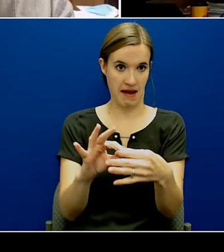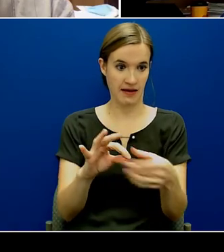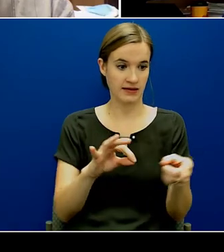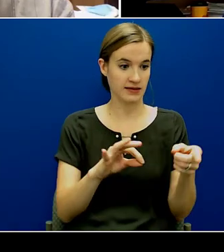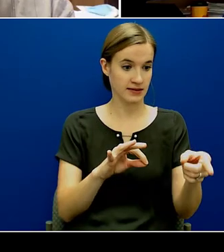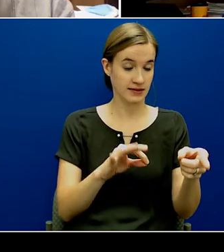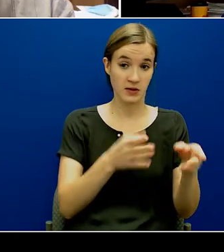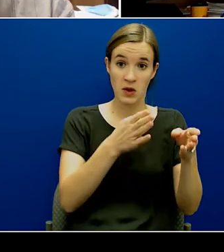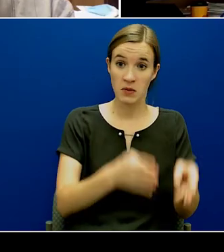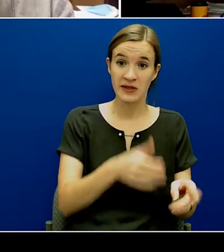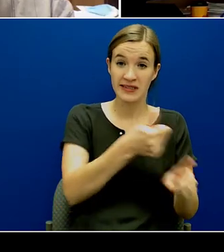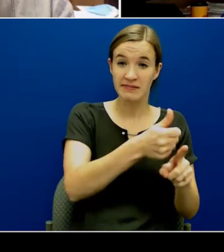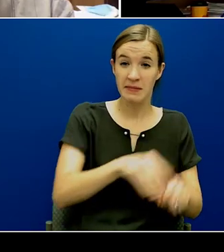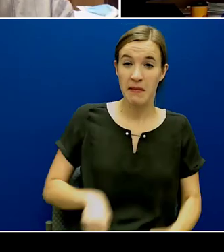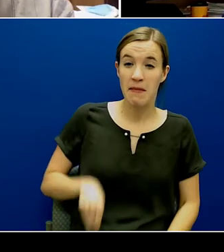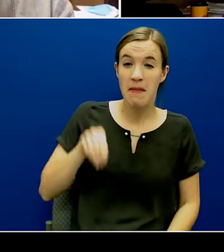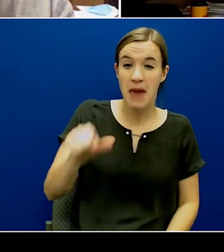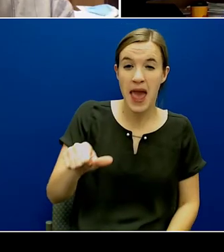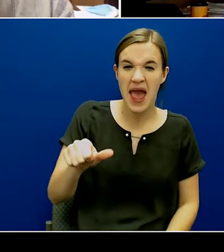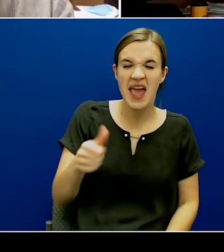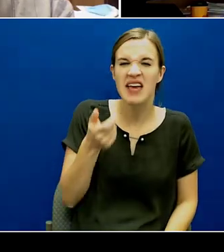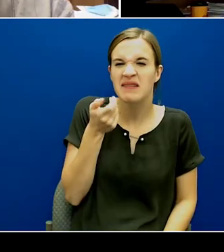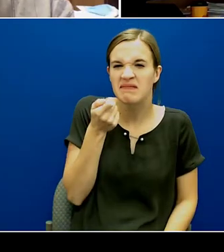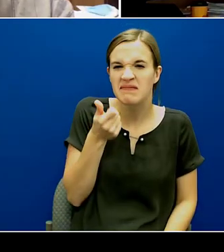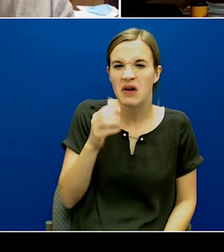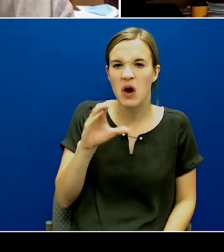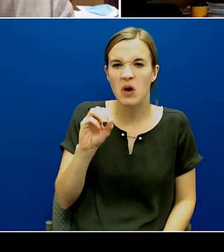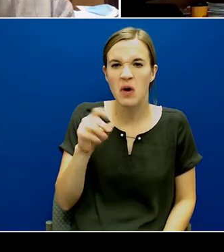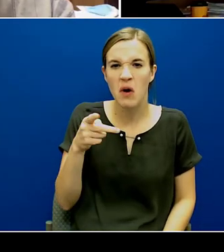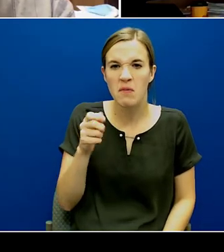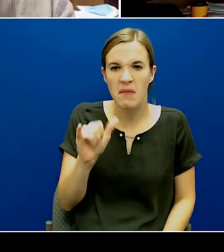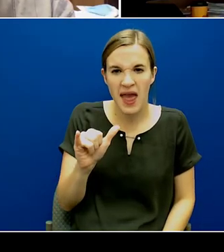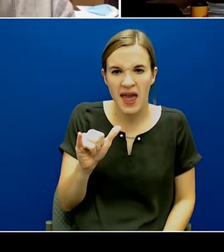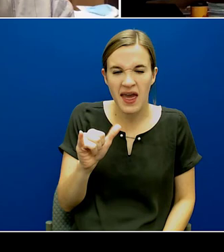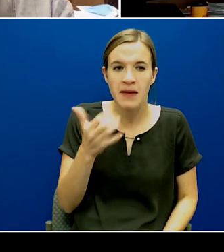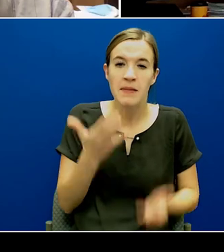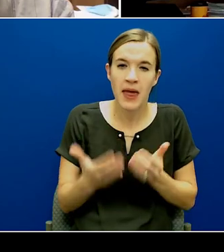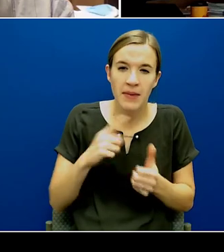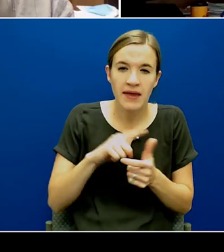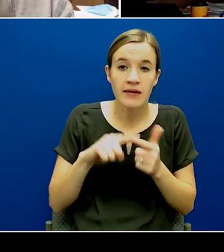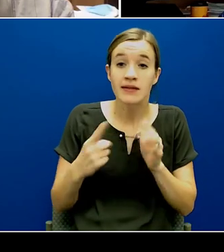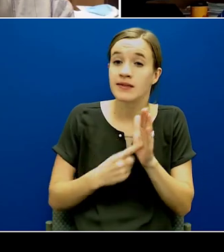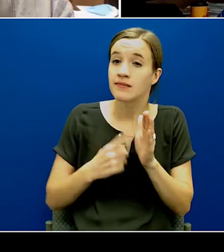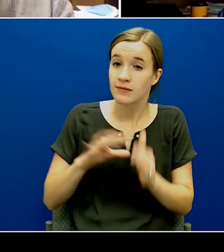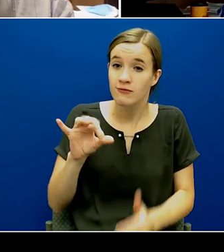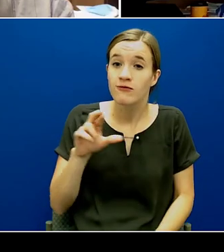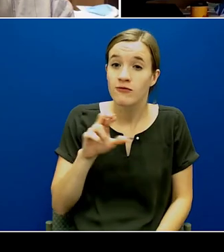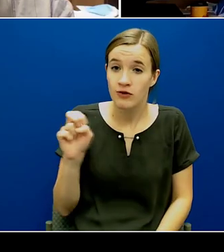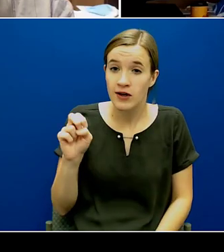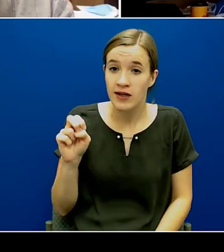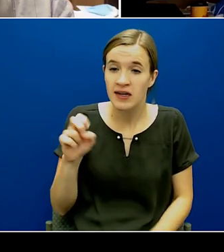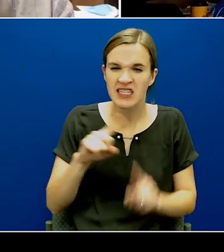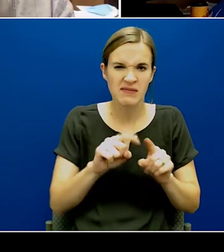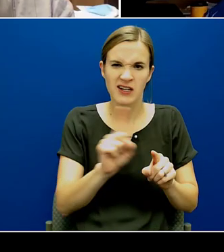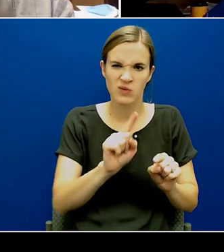small copay. And and then they are able to connect with those services. And it's just,